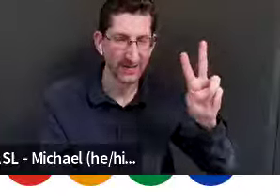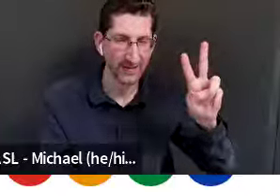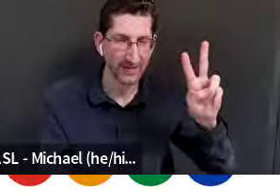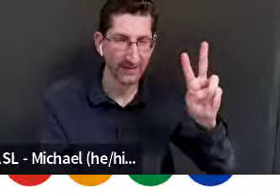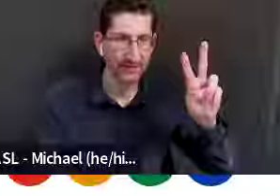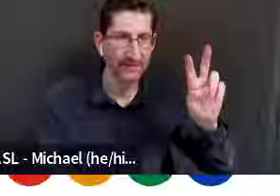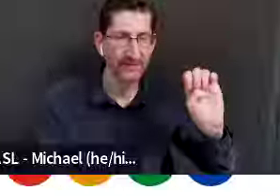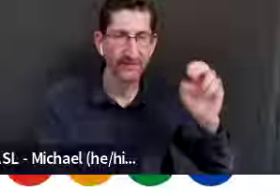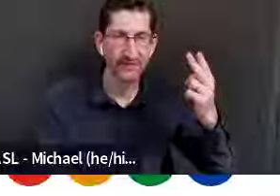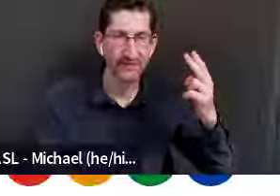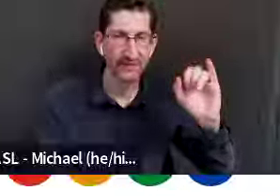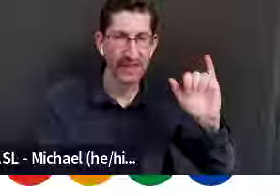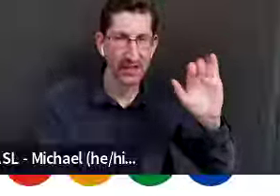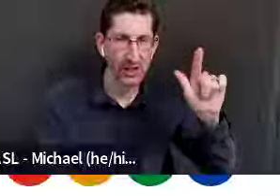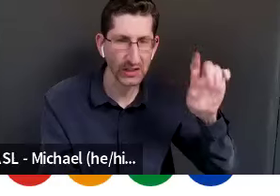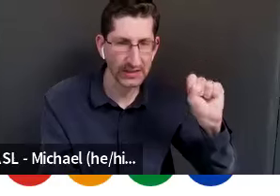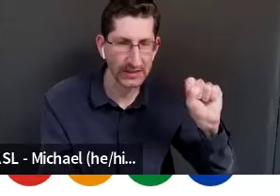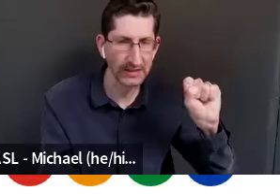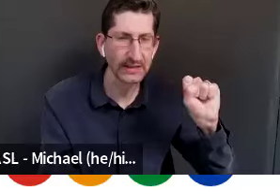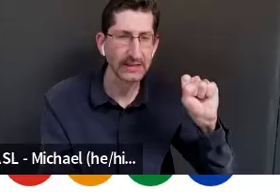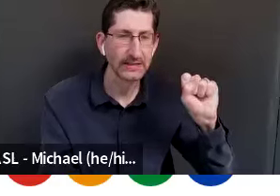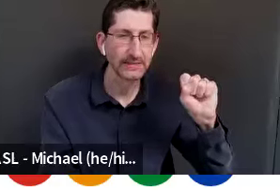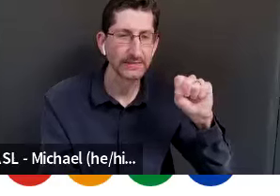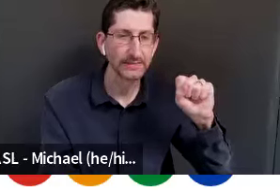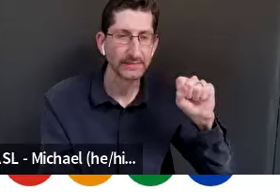THAT'S THE AREA OF OUR VEHICLES. I THINK PARTICULARLY OF OUR